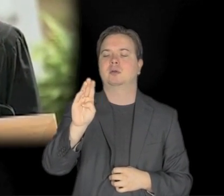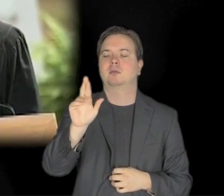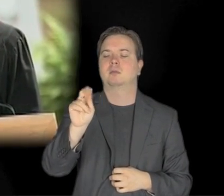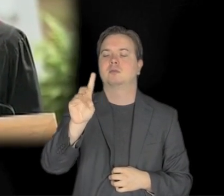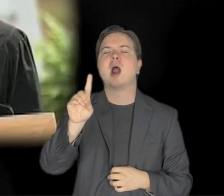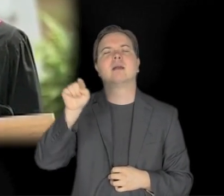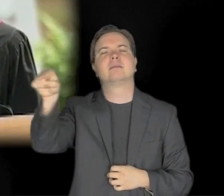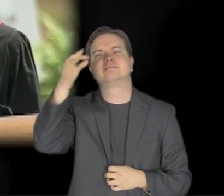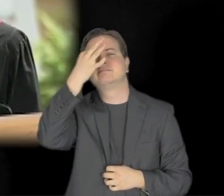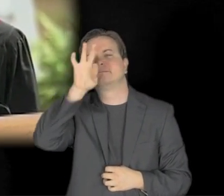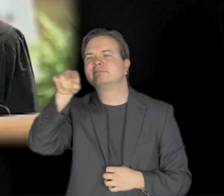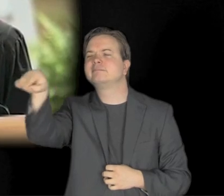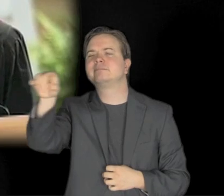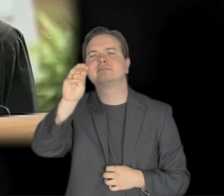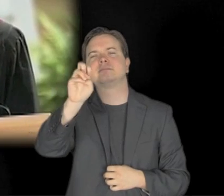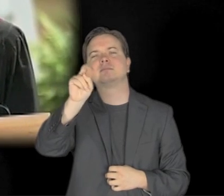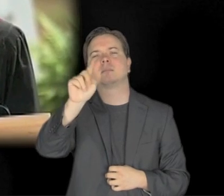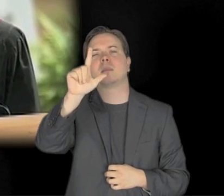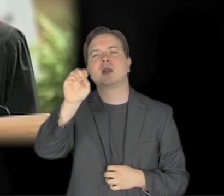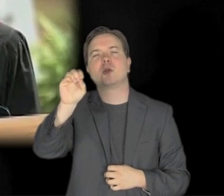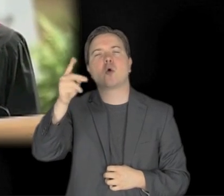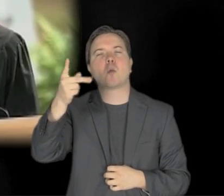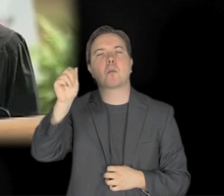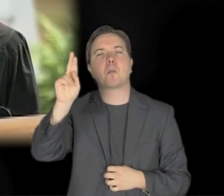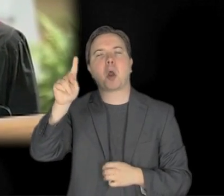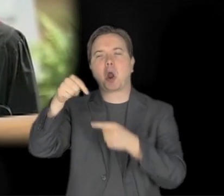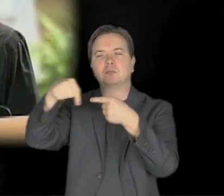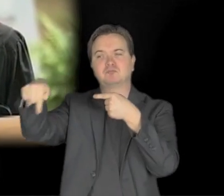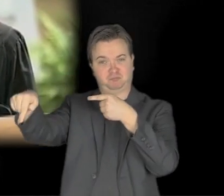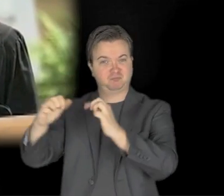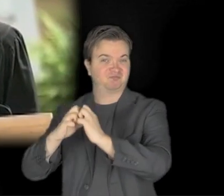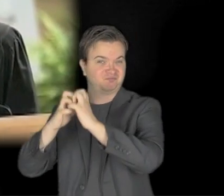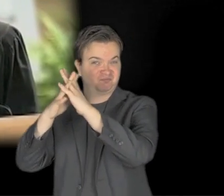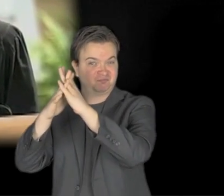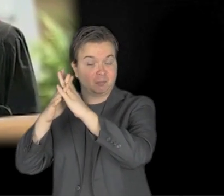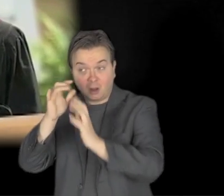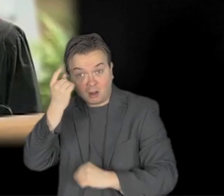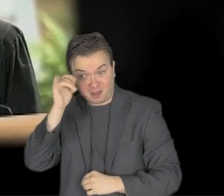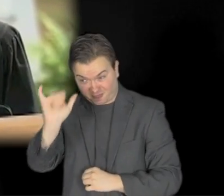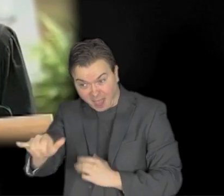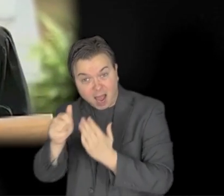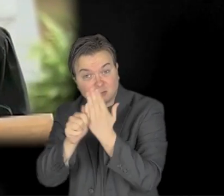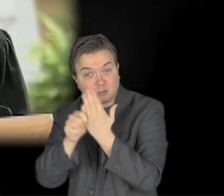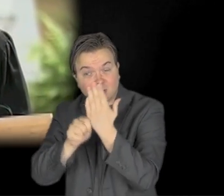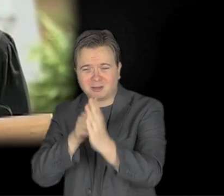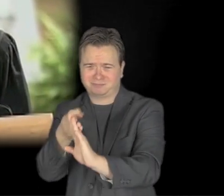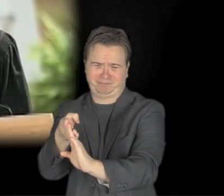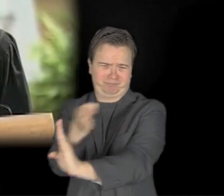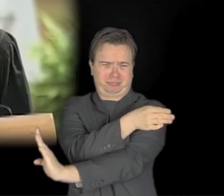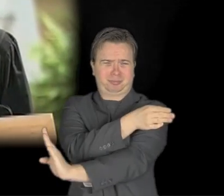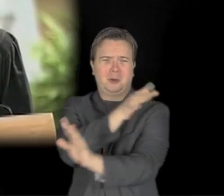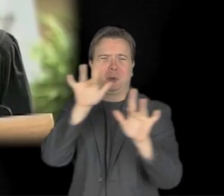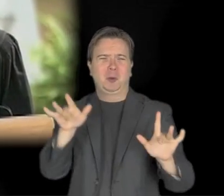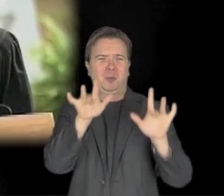it to life with his poetic touch. This was in the late 1960's, before personal computers and desktop publishing, so it was